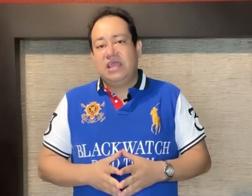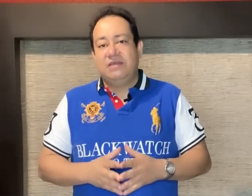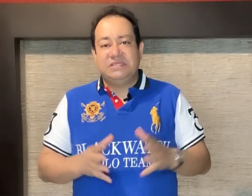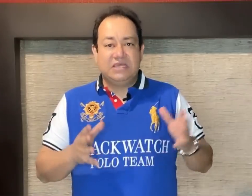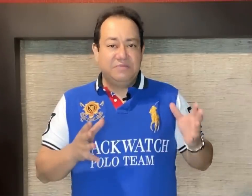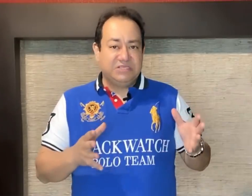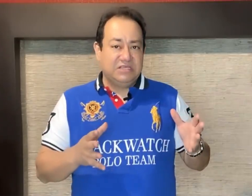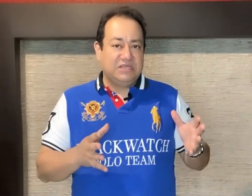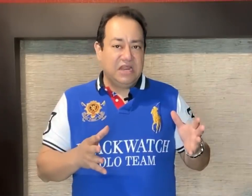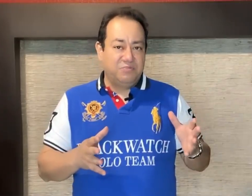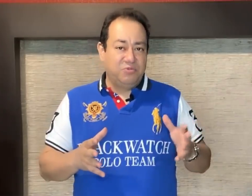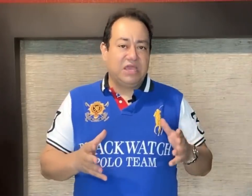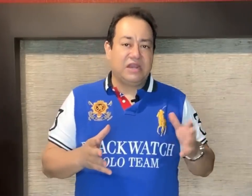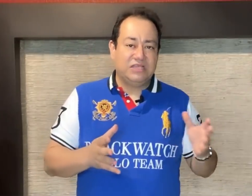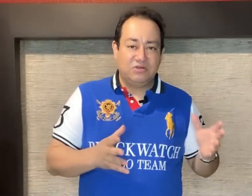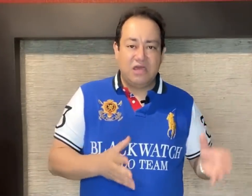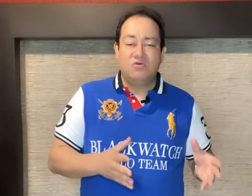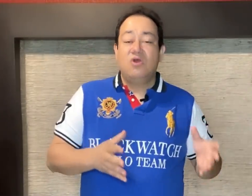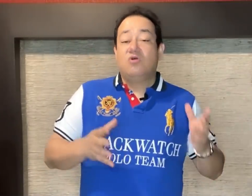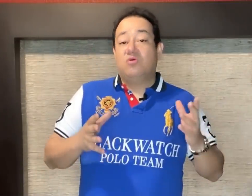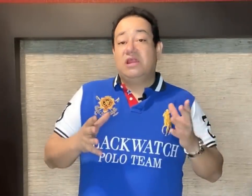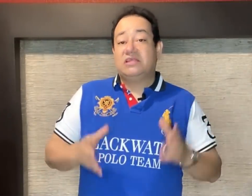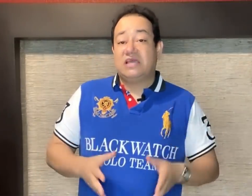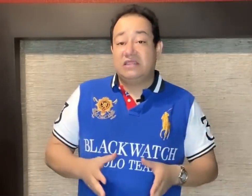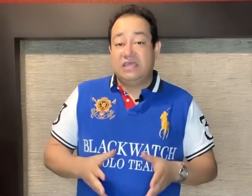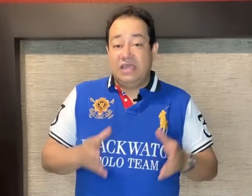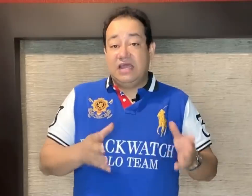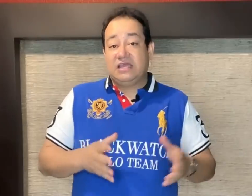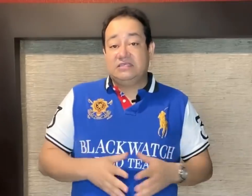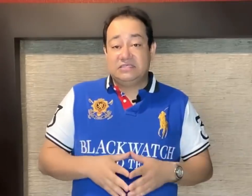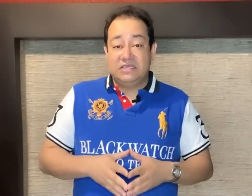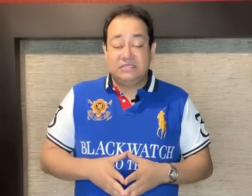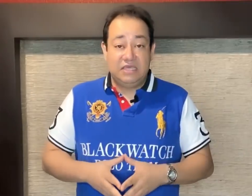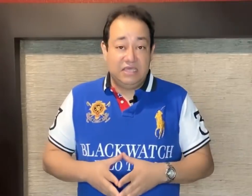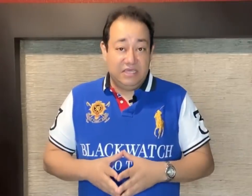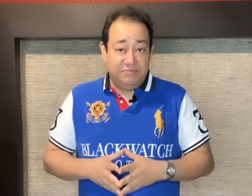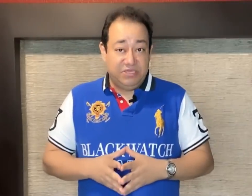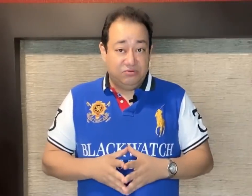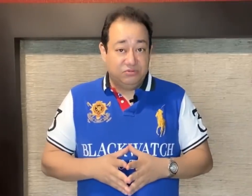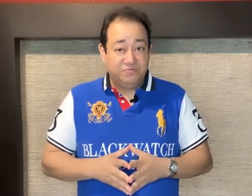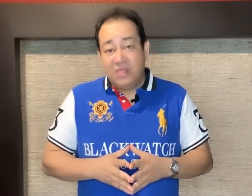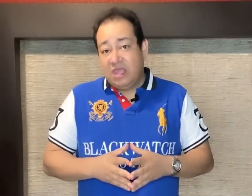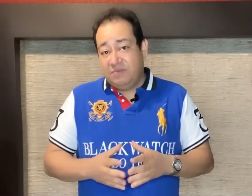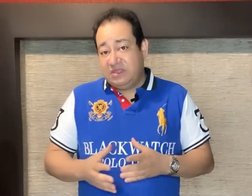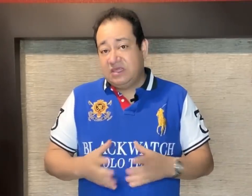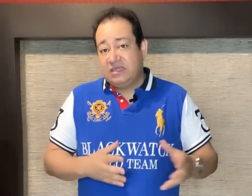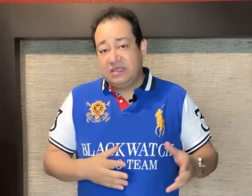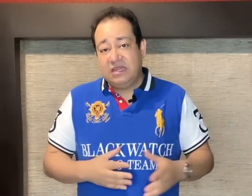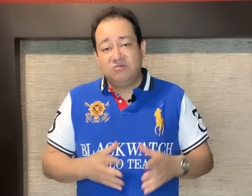message from the president of the republic related to the rescue in the crisis